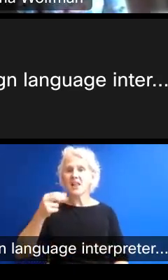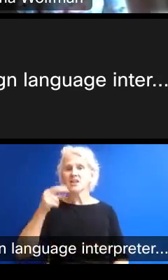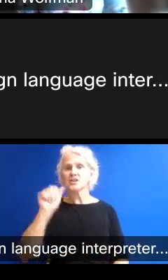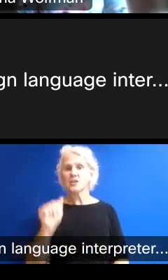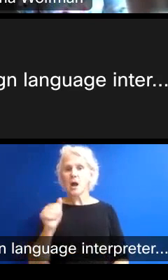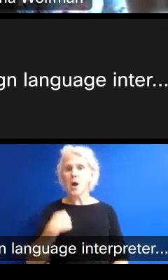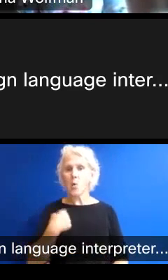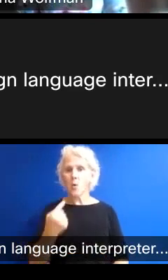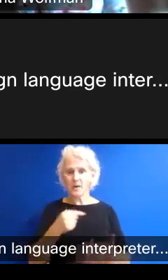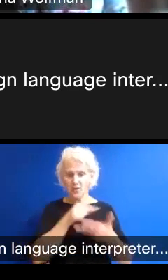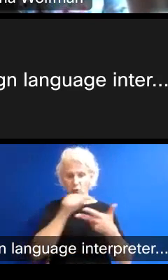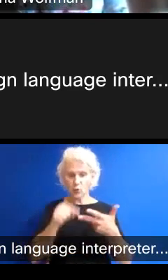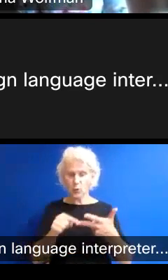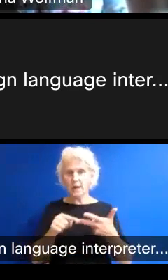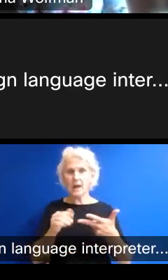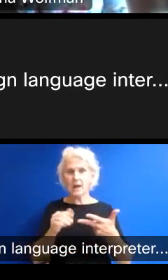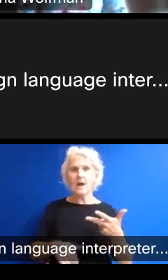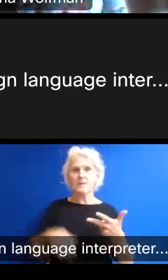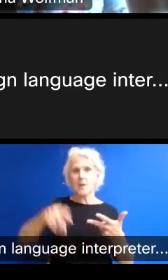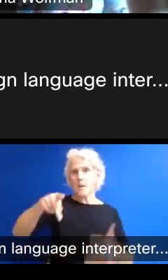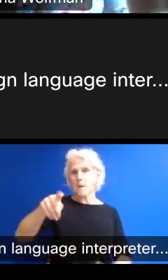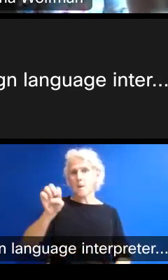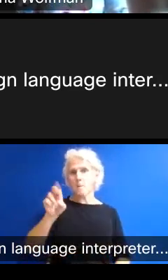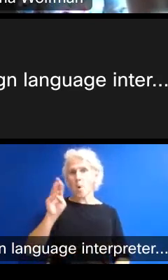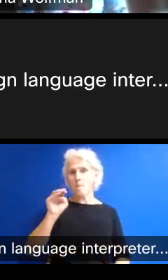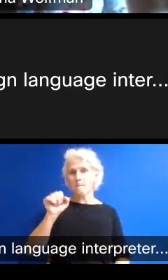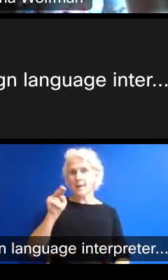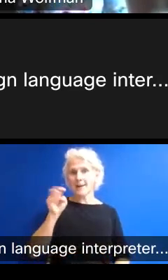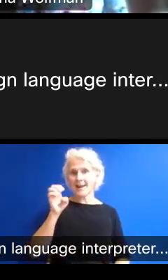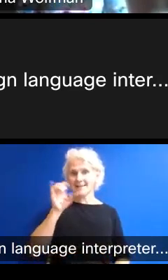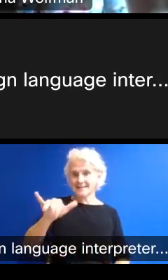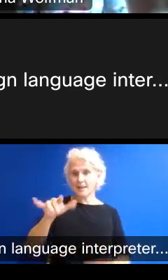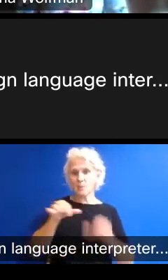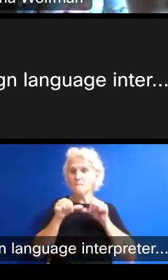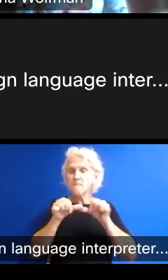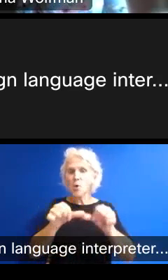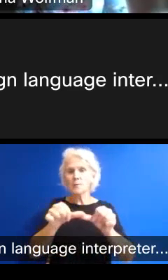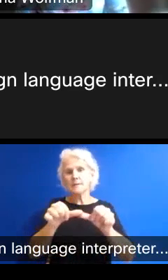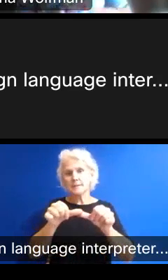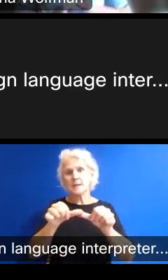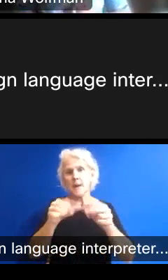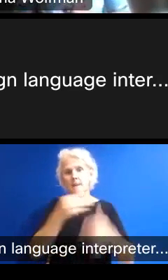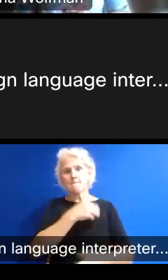permanency quality of team members in child safety and permanency. Like we mentioned,